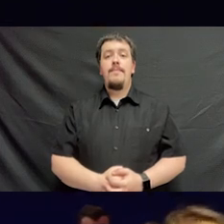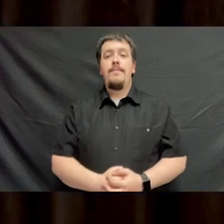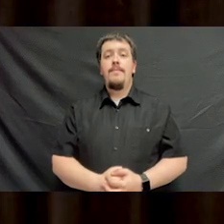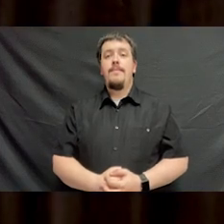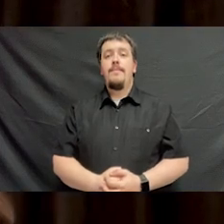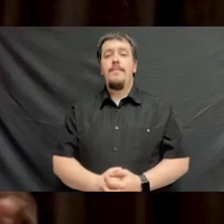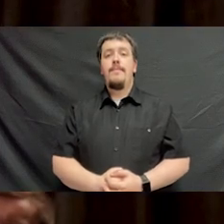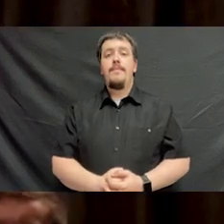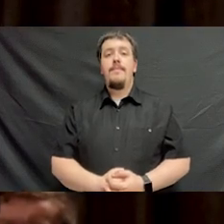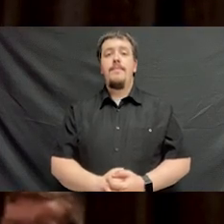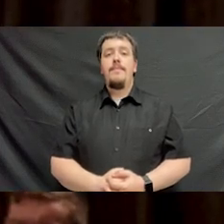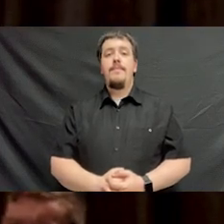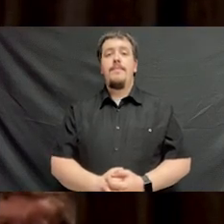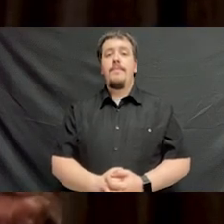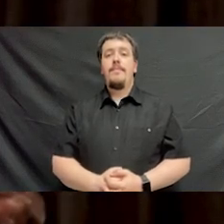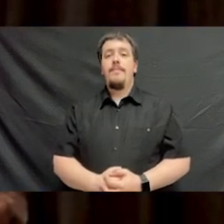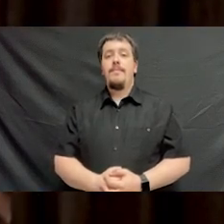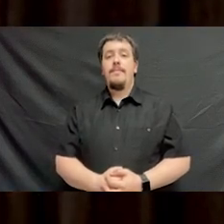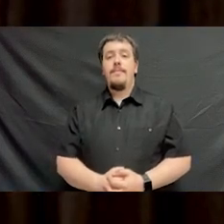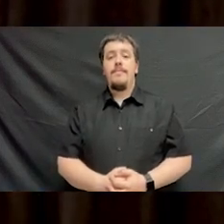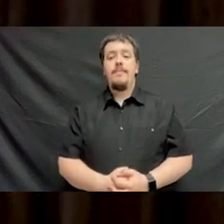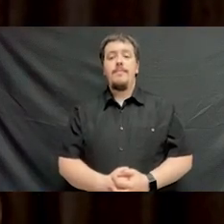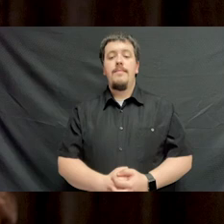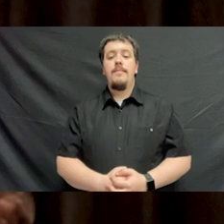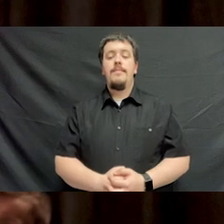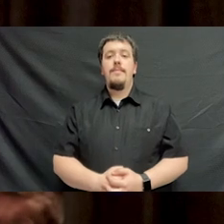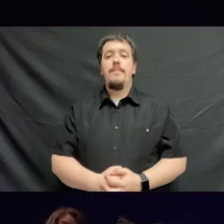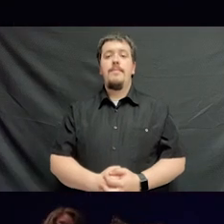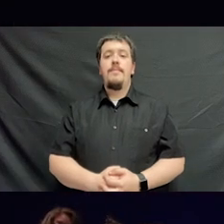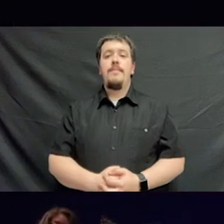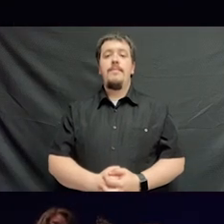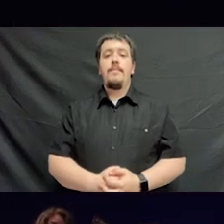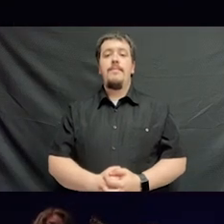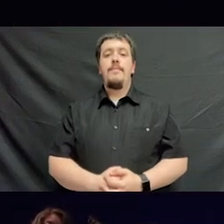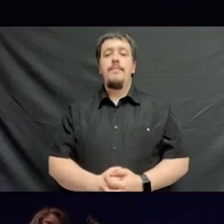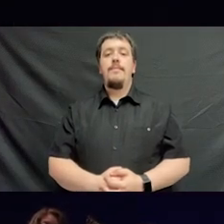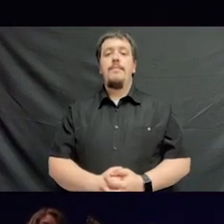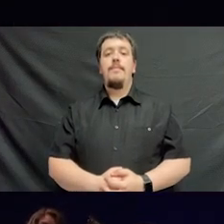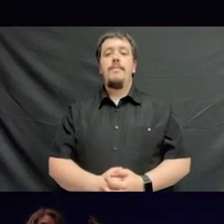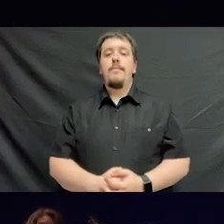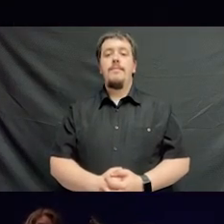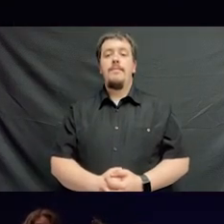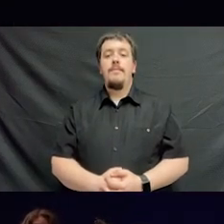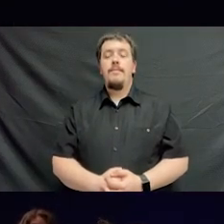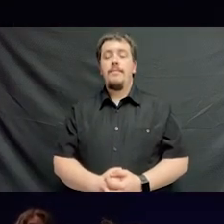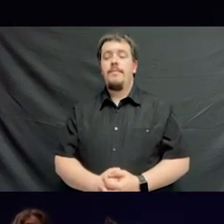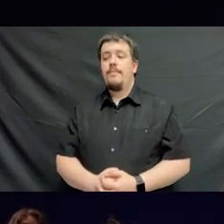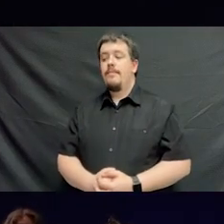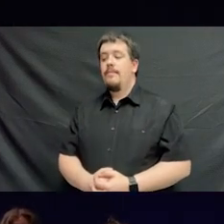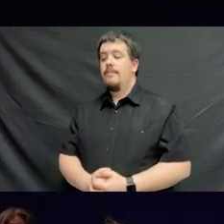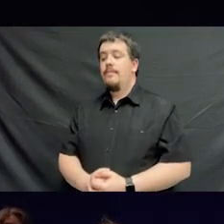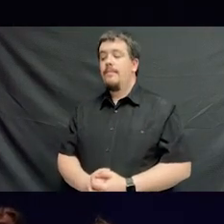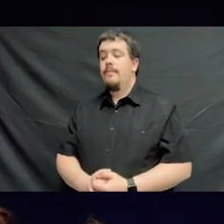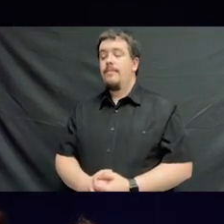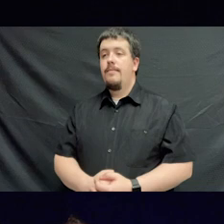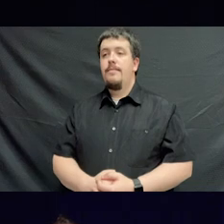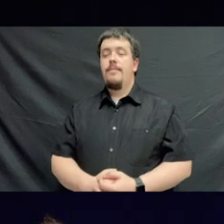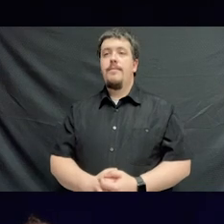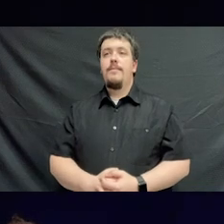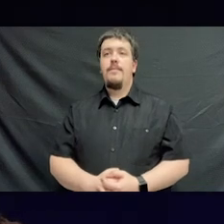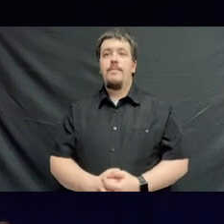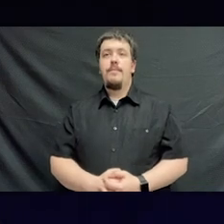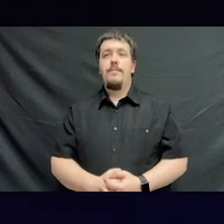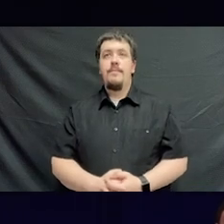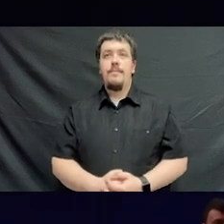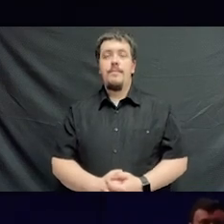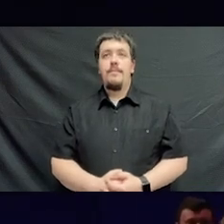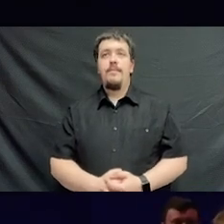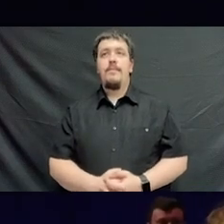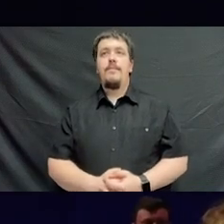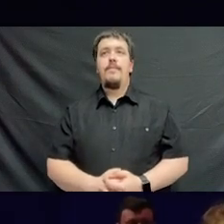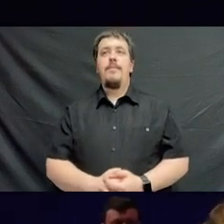Clear blue morning